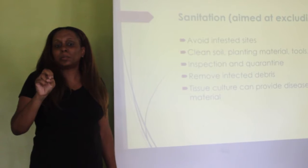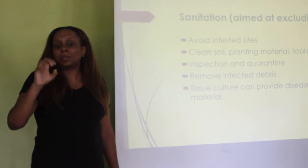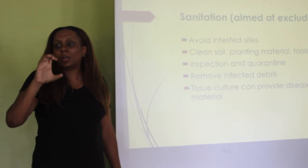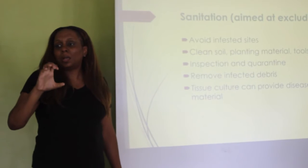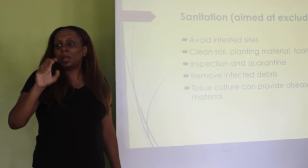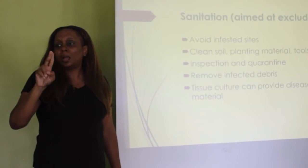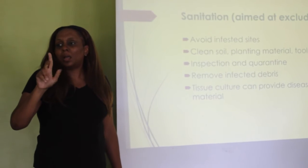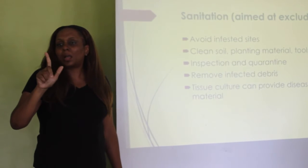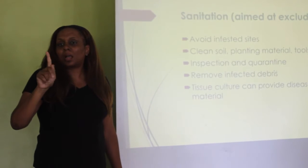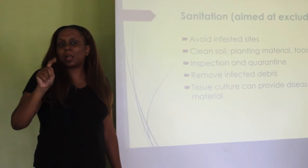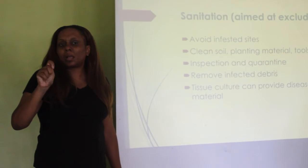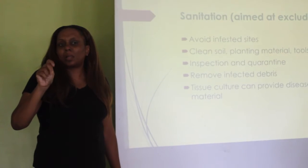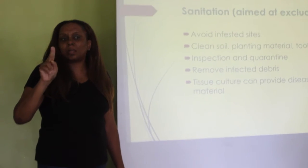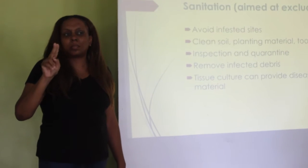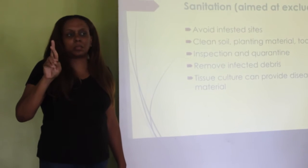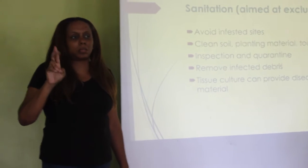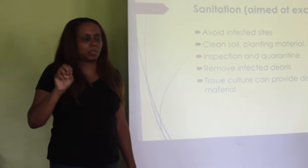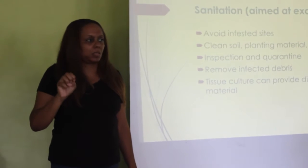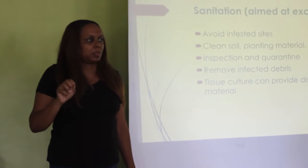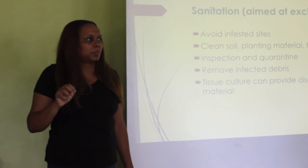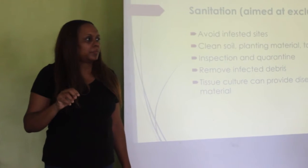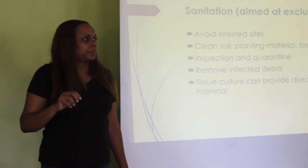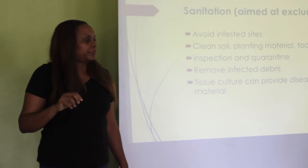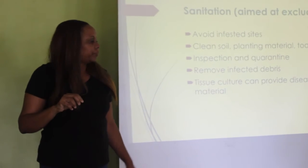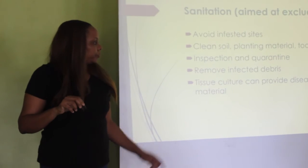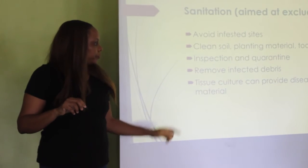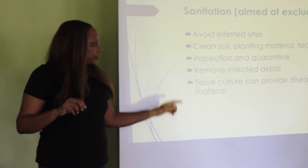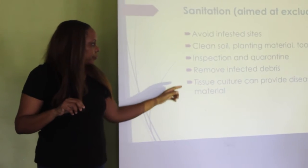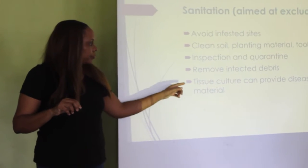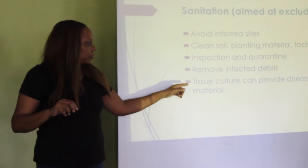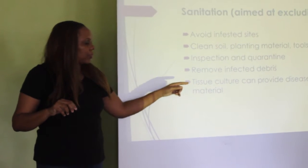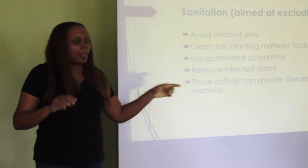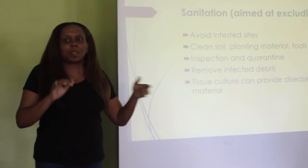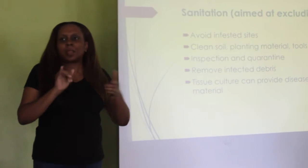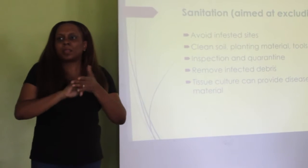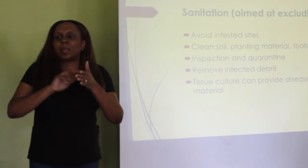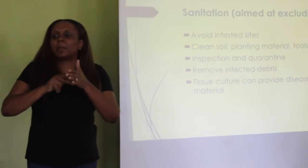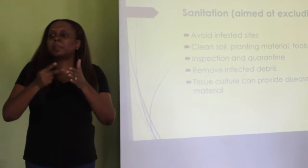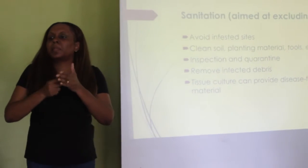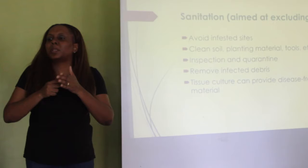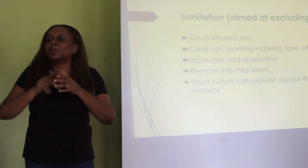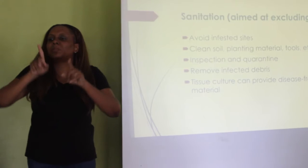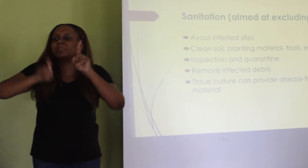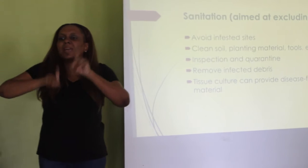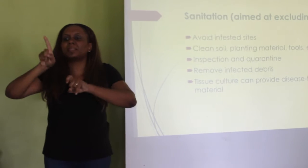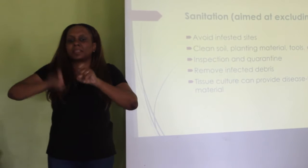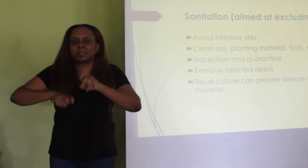and we actually take a little small plants of the of of of plants that we want to select